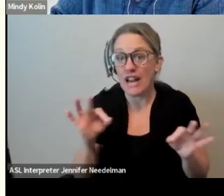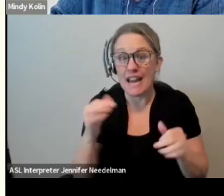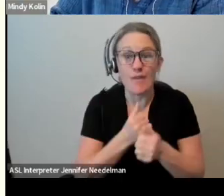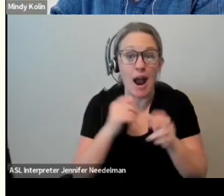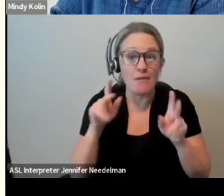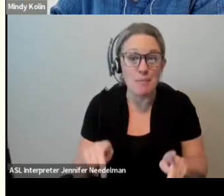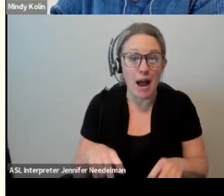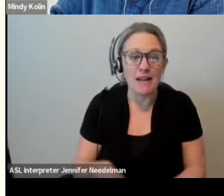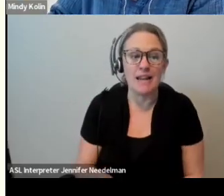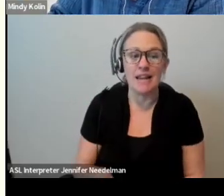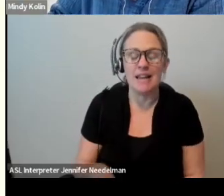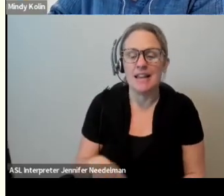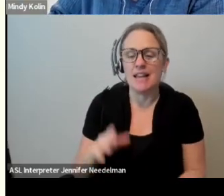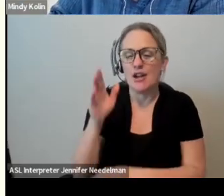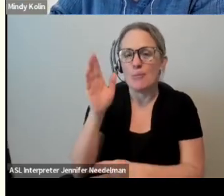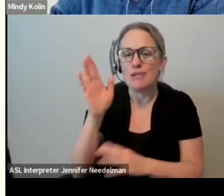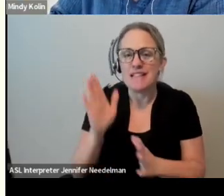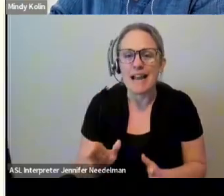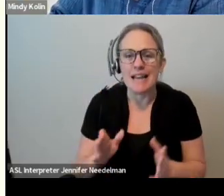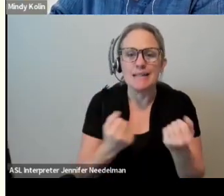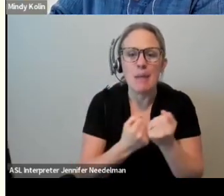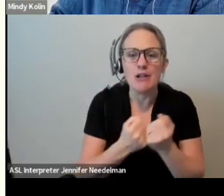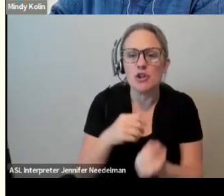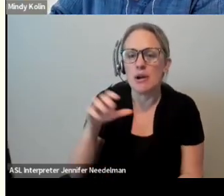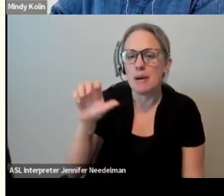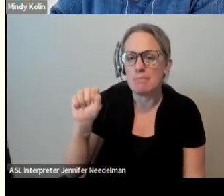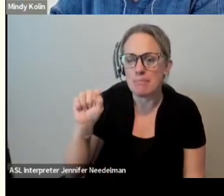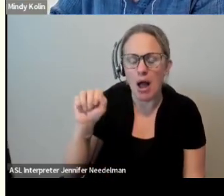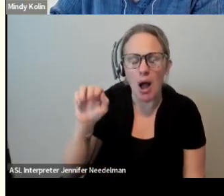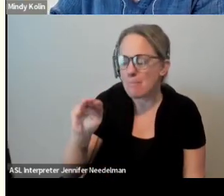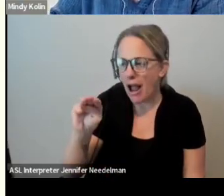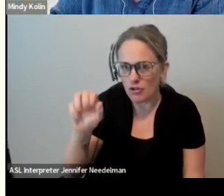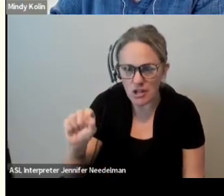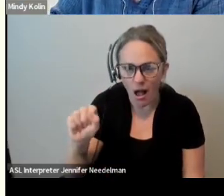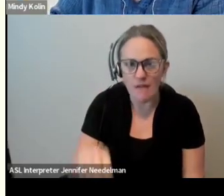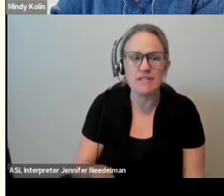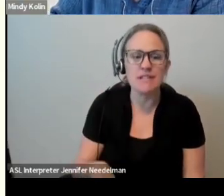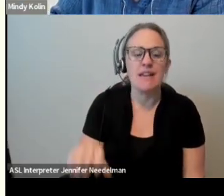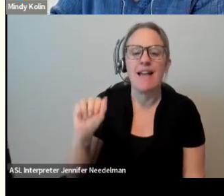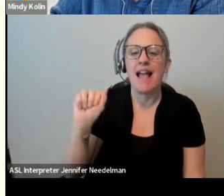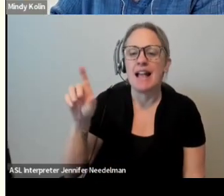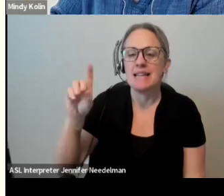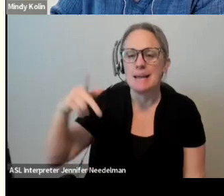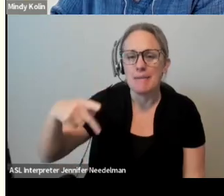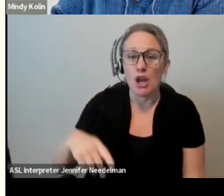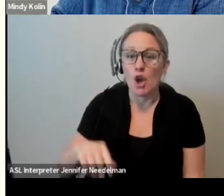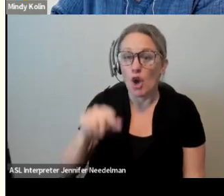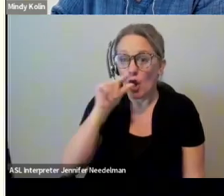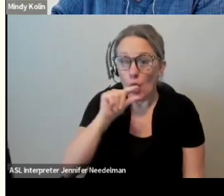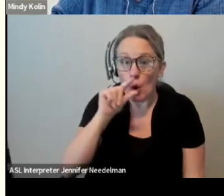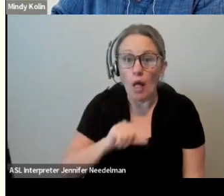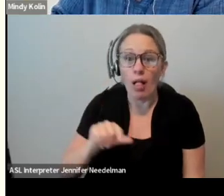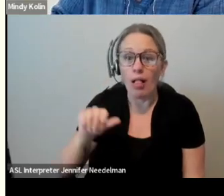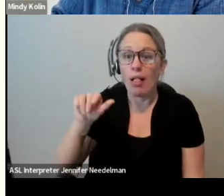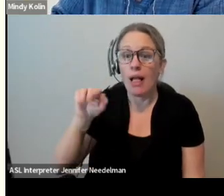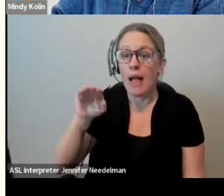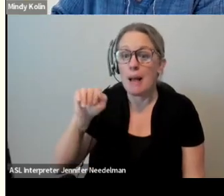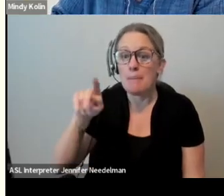Thank you to our presenting sponsor, Microsoft, to ADP, Google, Meta, Salesforce, and Skyscanner.